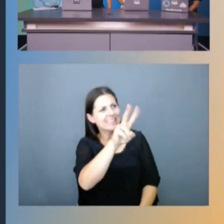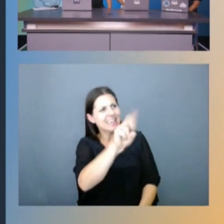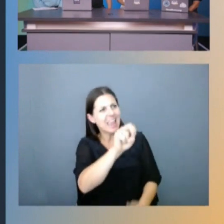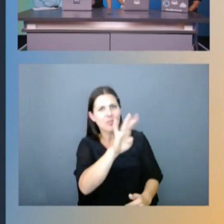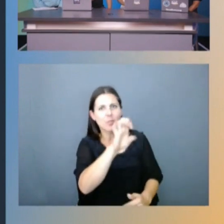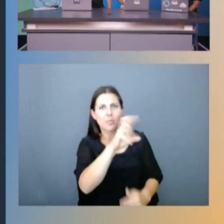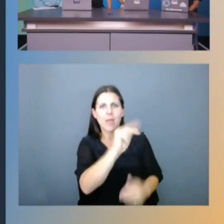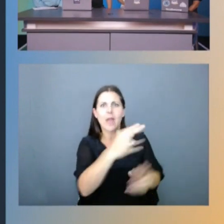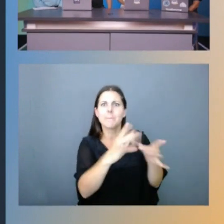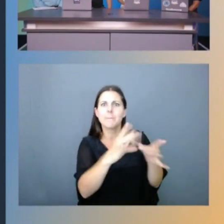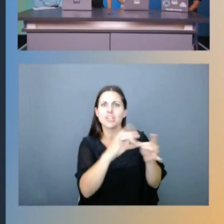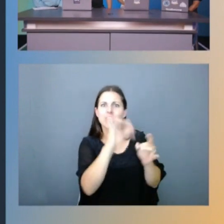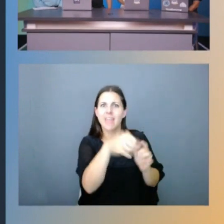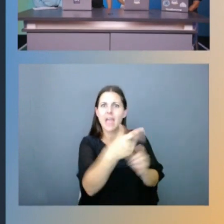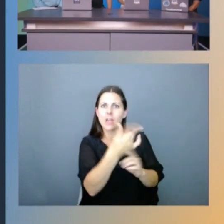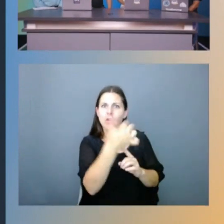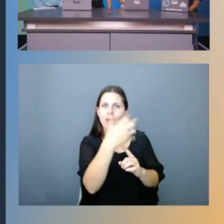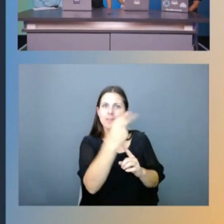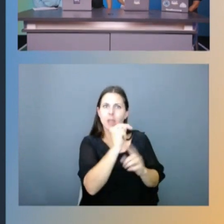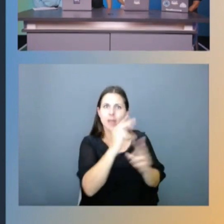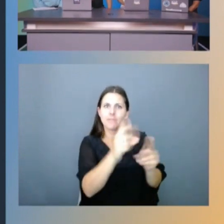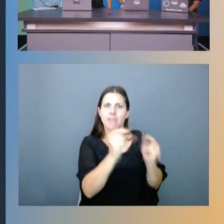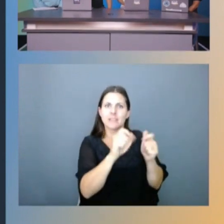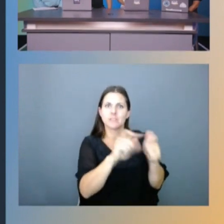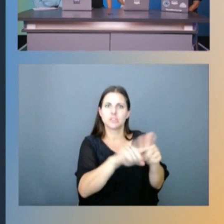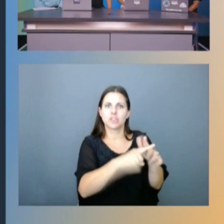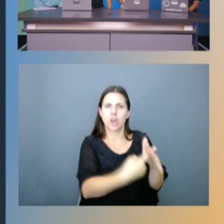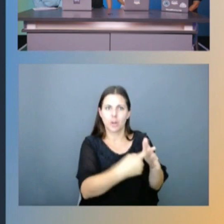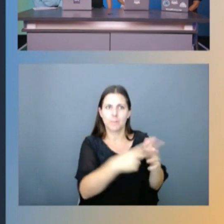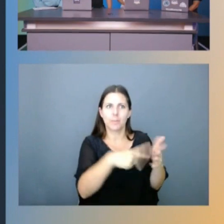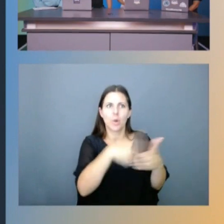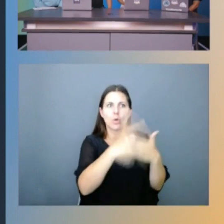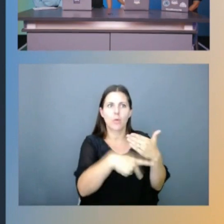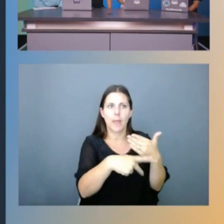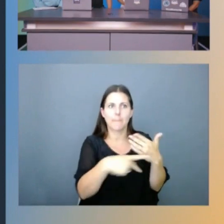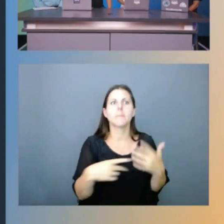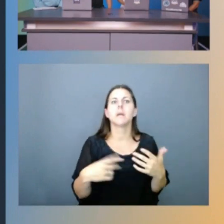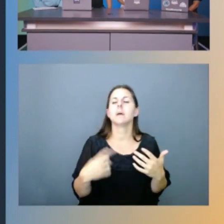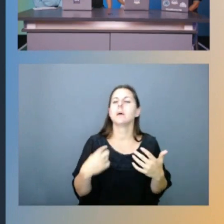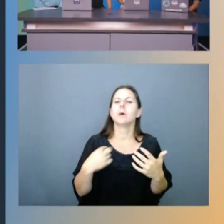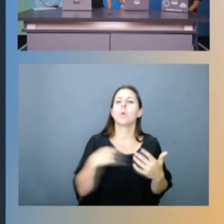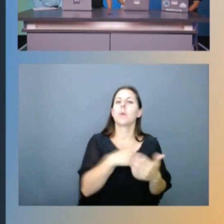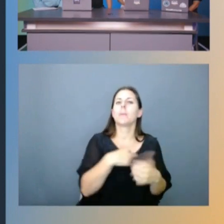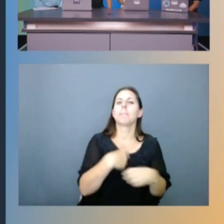which is an evergreen program to make it easy for customers to adopt Graviton through managed services